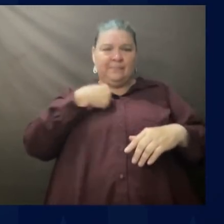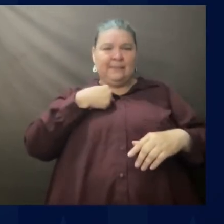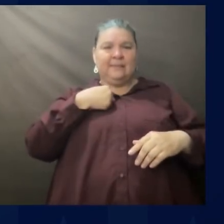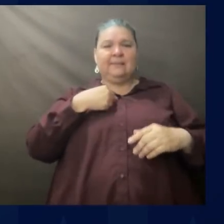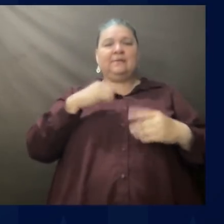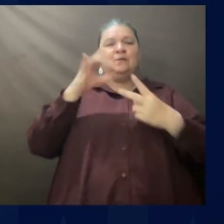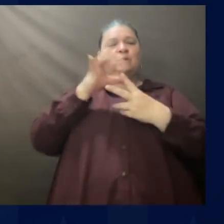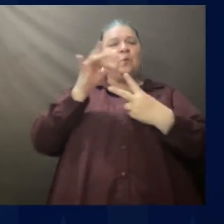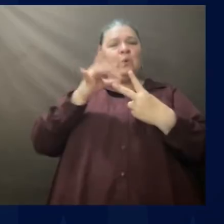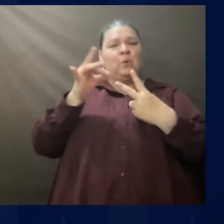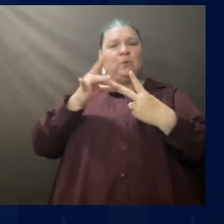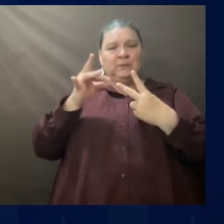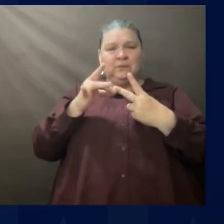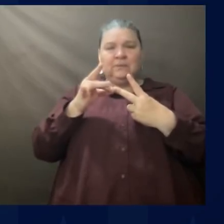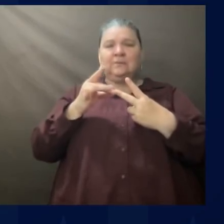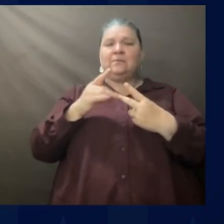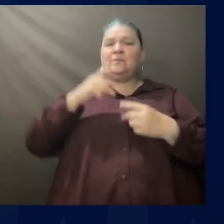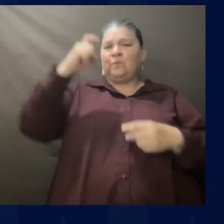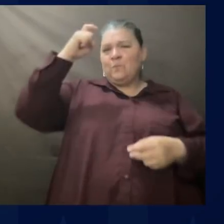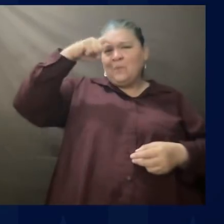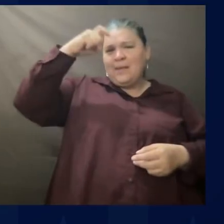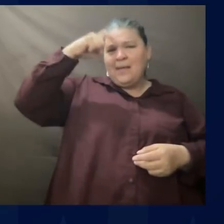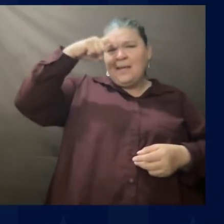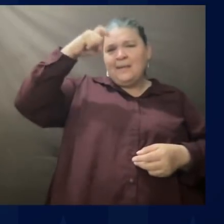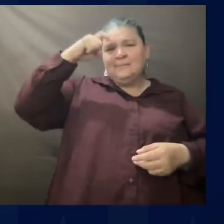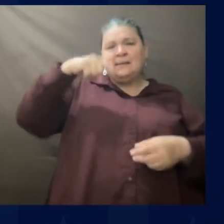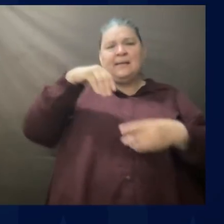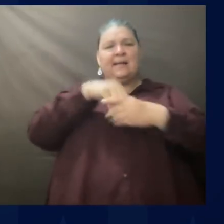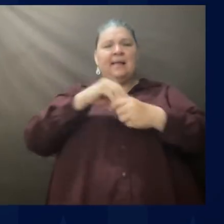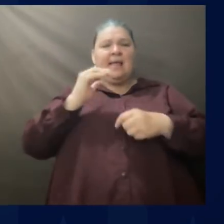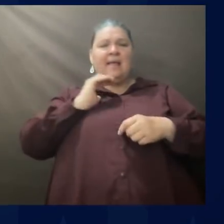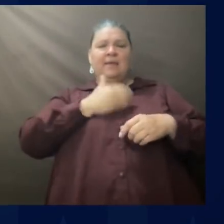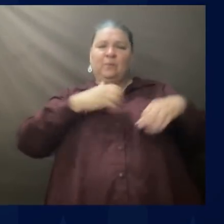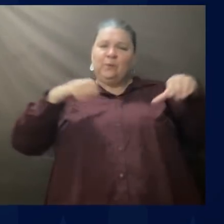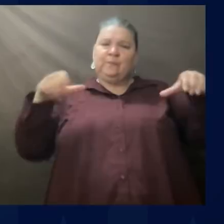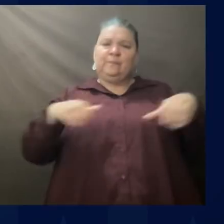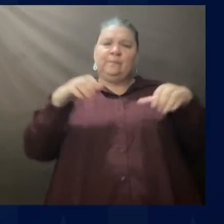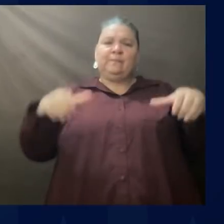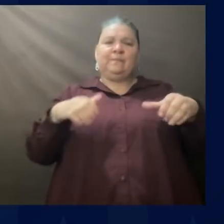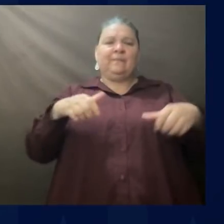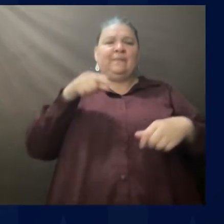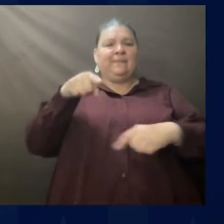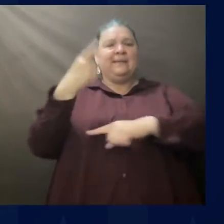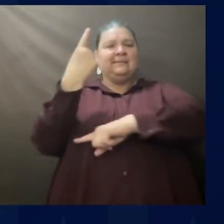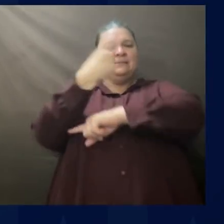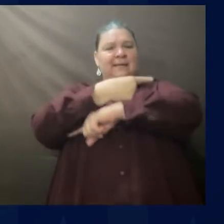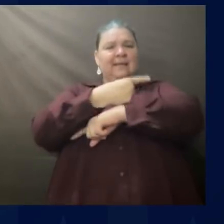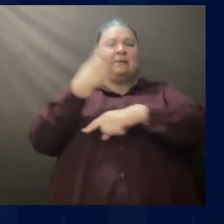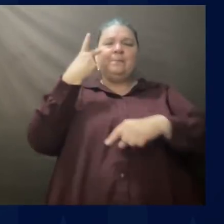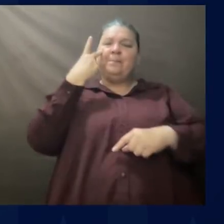So on this day of remembrance, stir our hearts to stand united